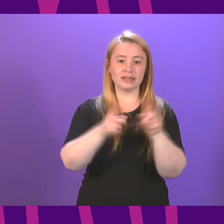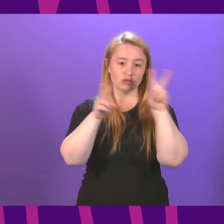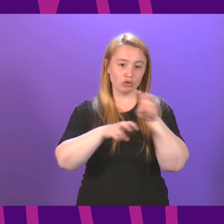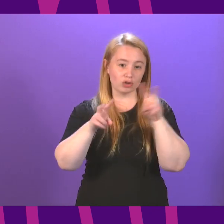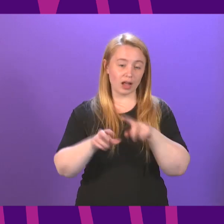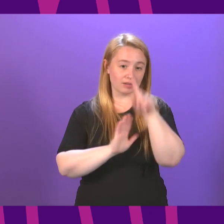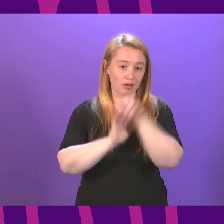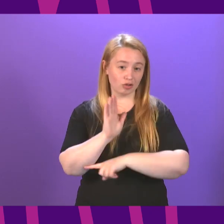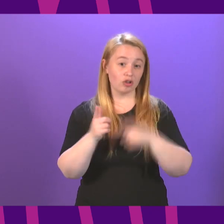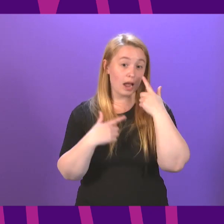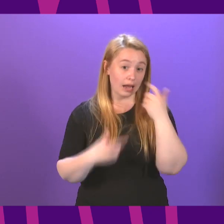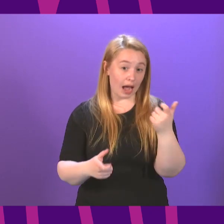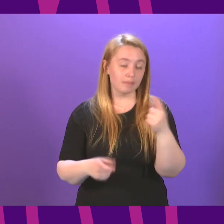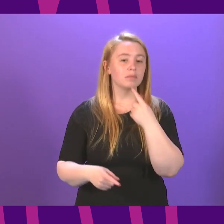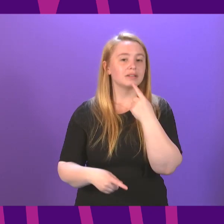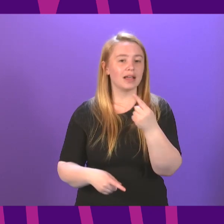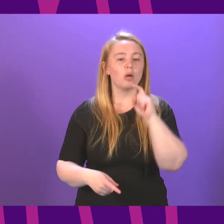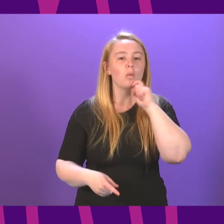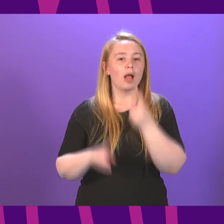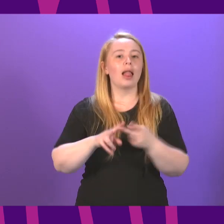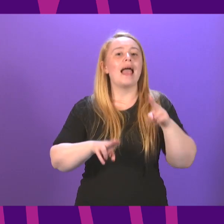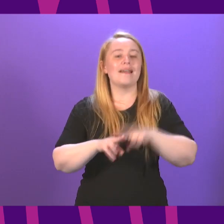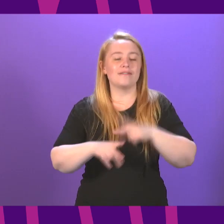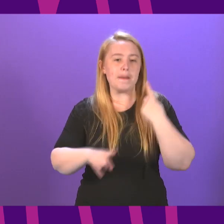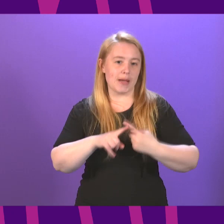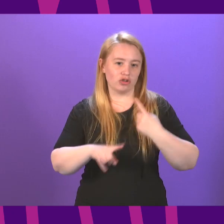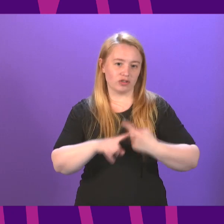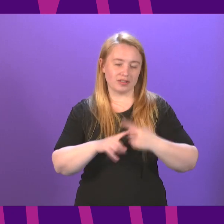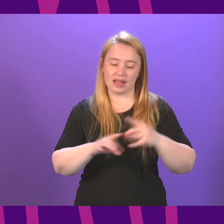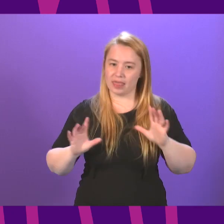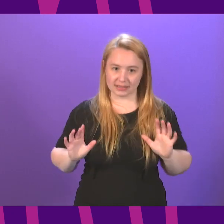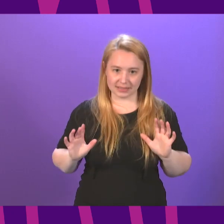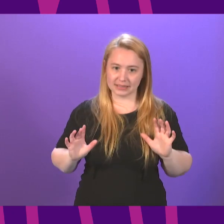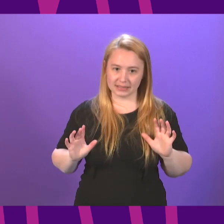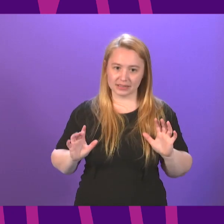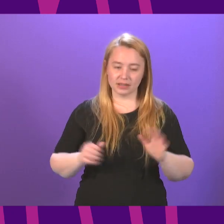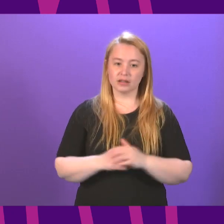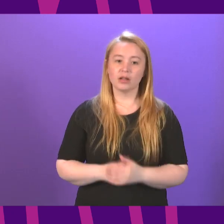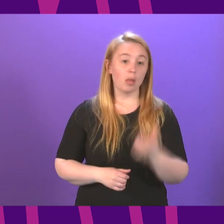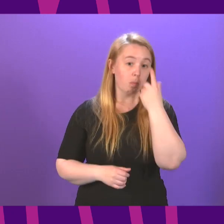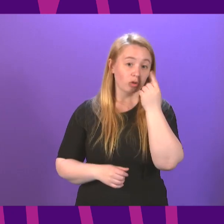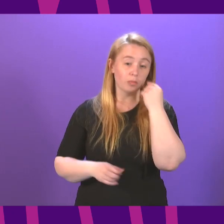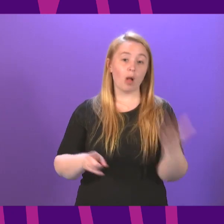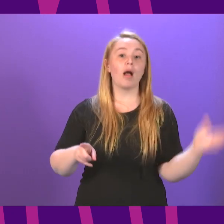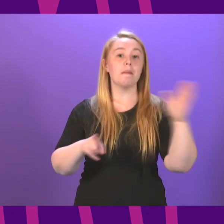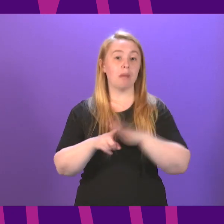However, the committee has made it clear that it will do that only in an emergency. I imagine that there will be calls for recall. However,